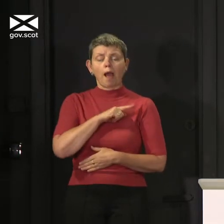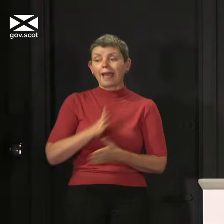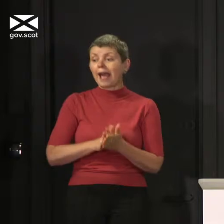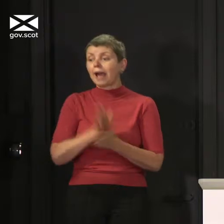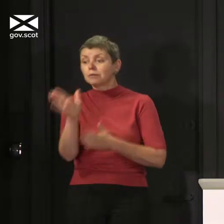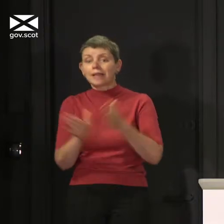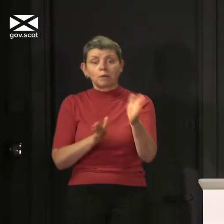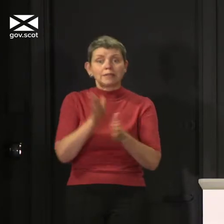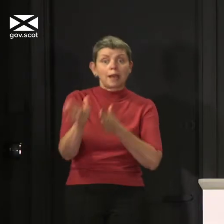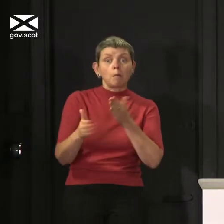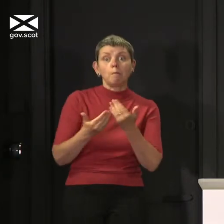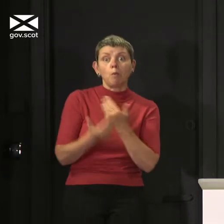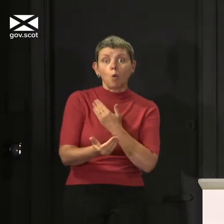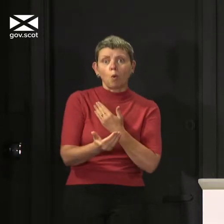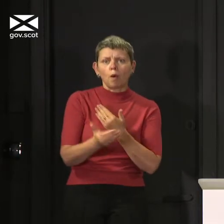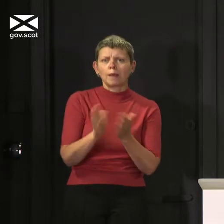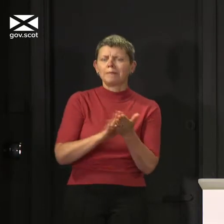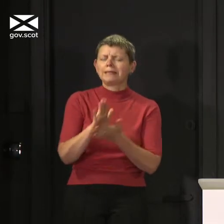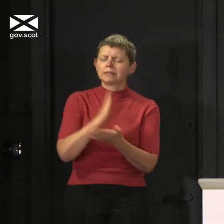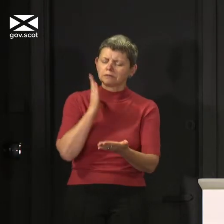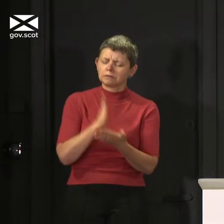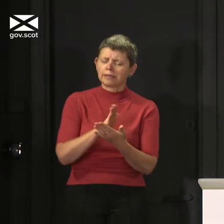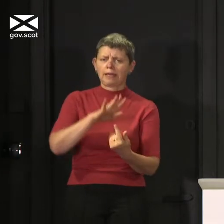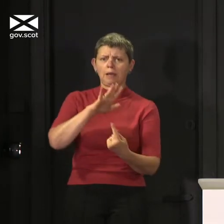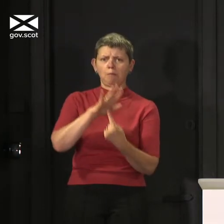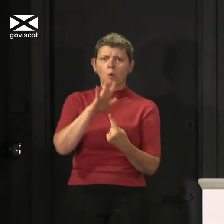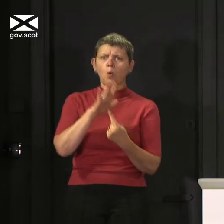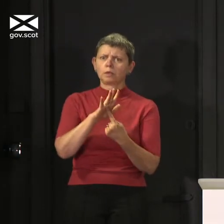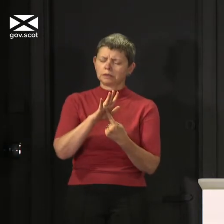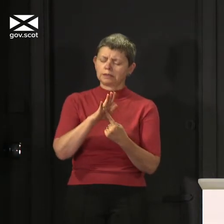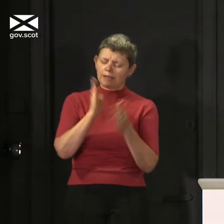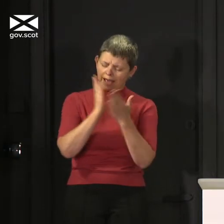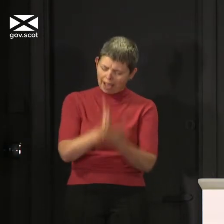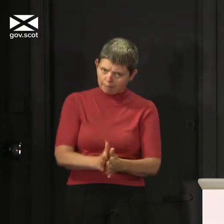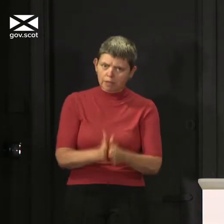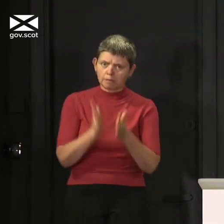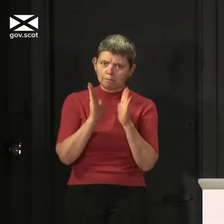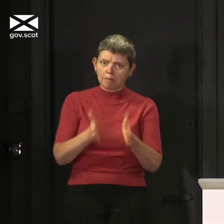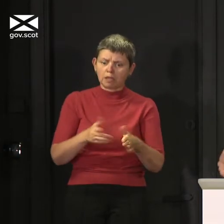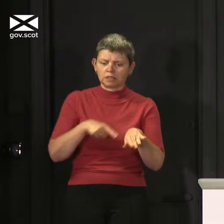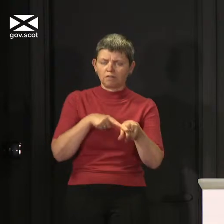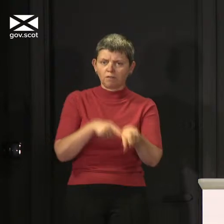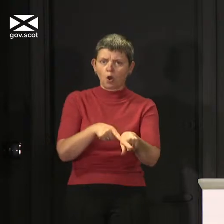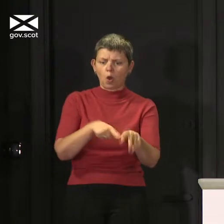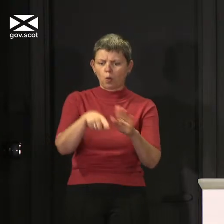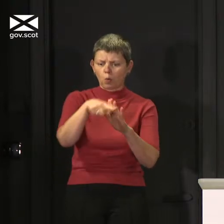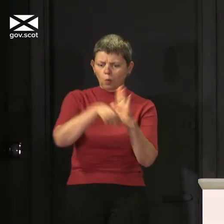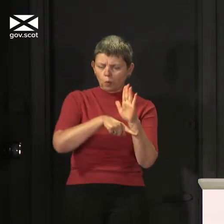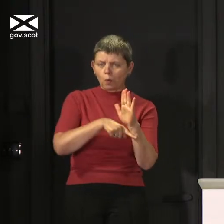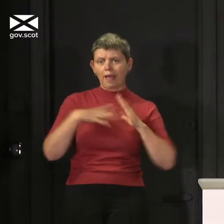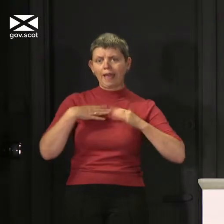it's important that we all comply with, rigorously, to the letter, the health advice that we have